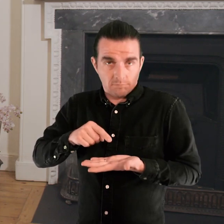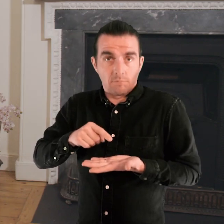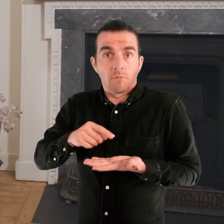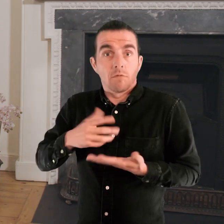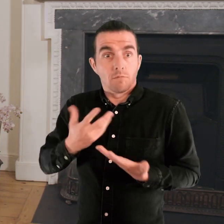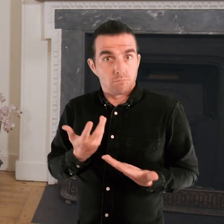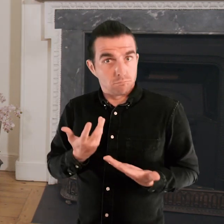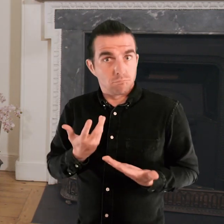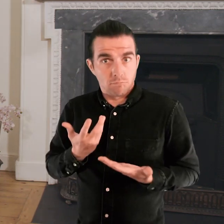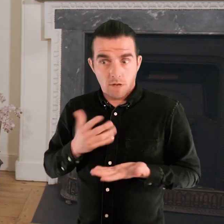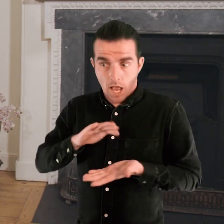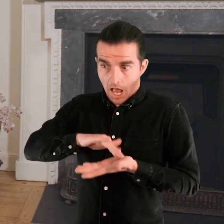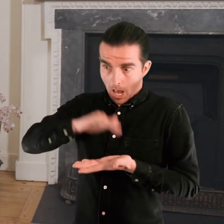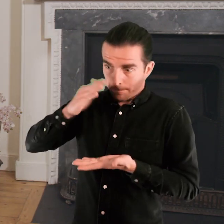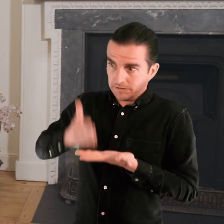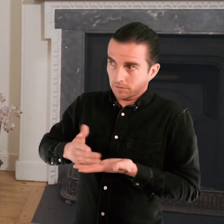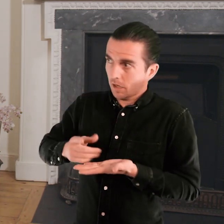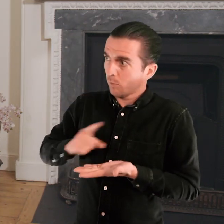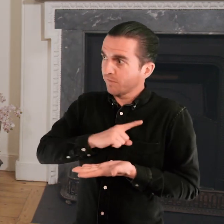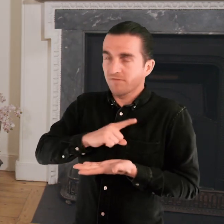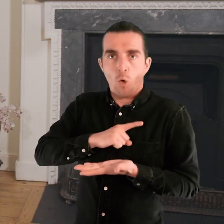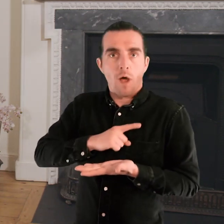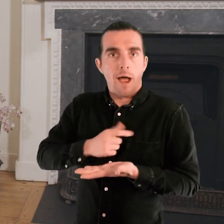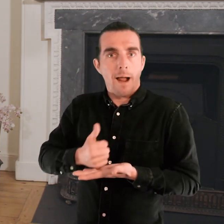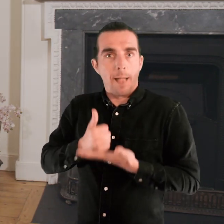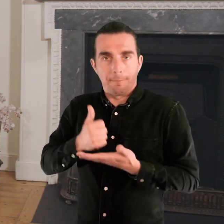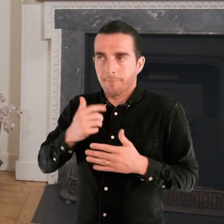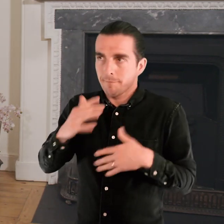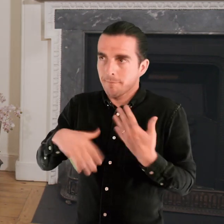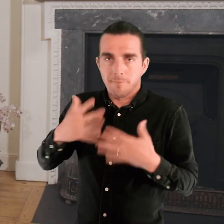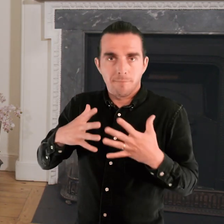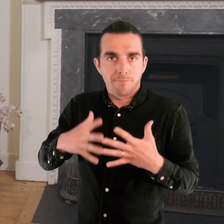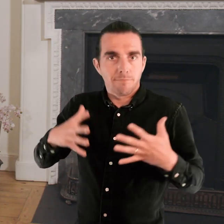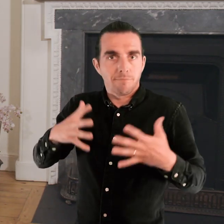It’s capital that, in some sense, makes it work